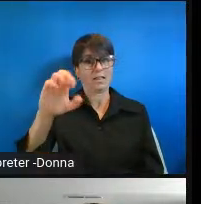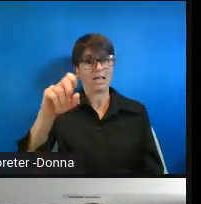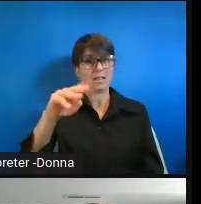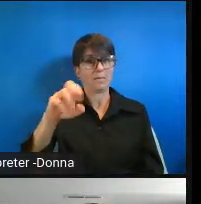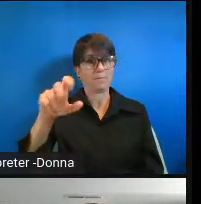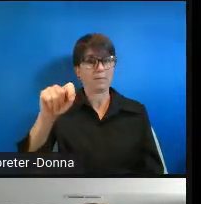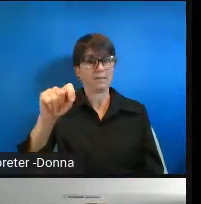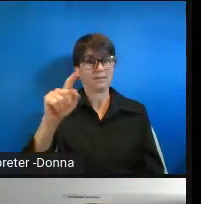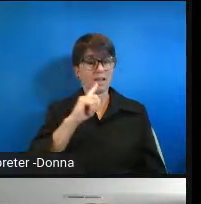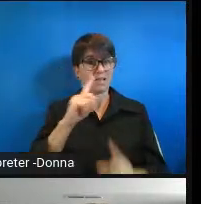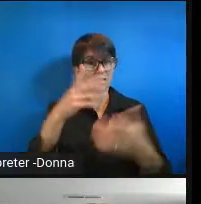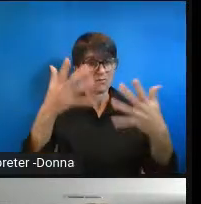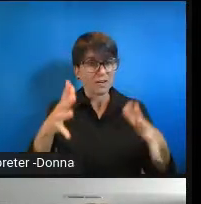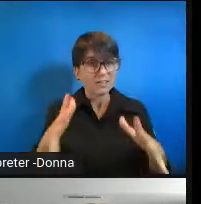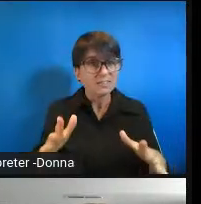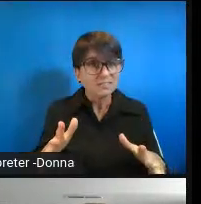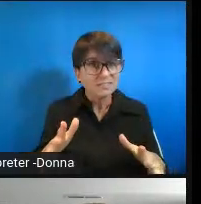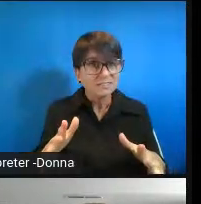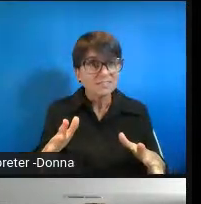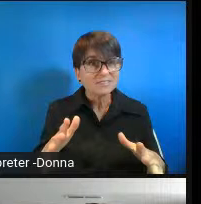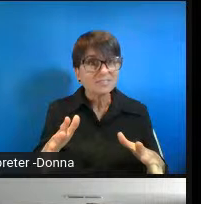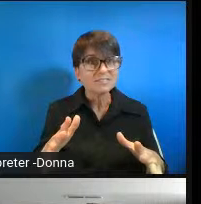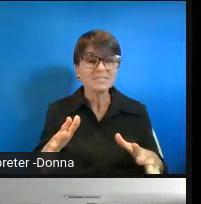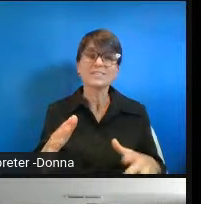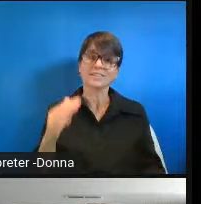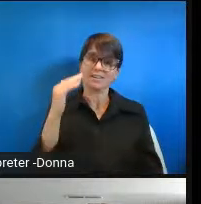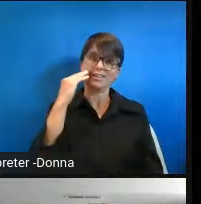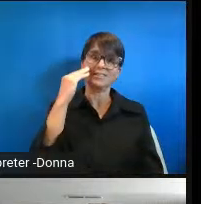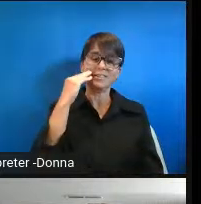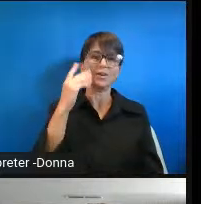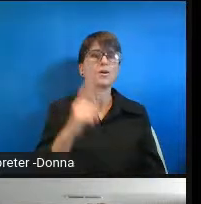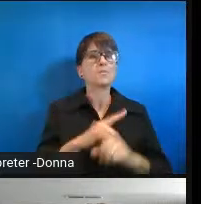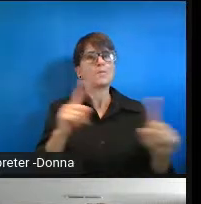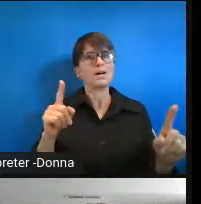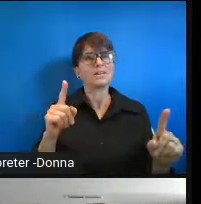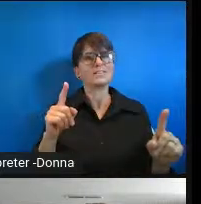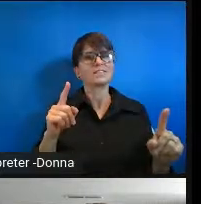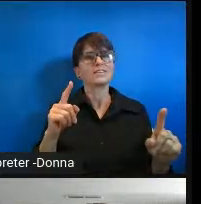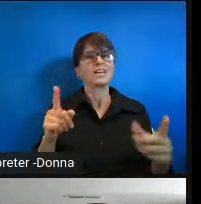Firstly, did you know that there is already a Dialog HTML element?